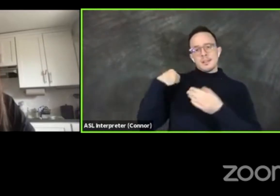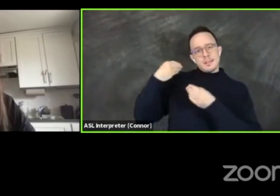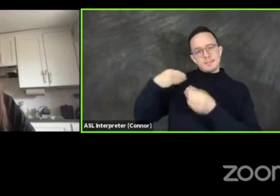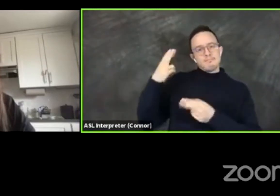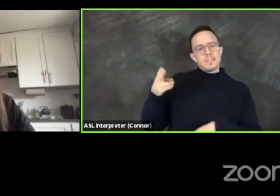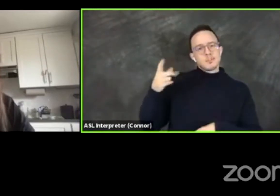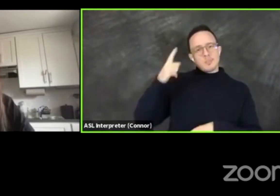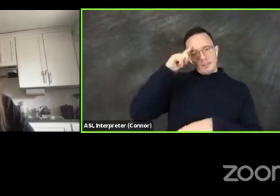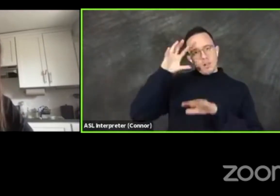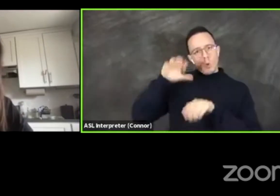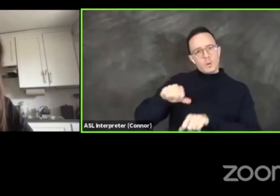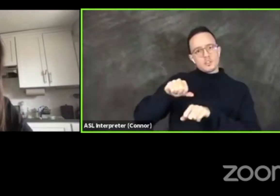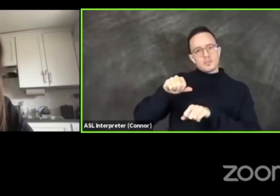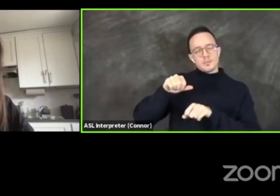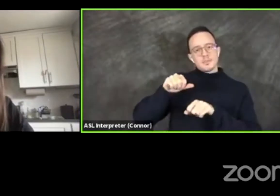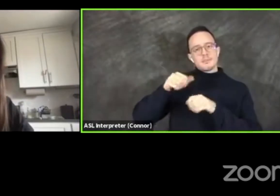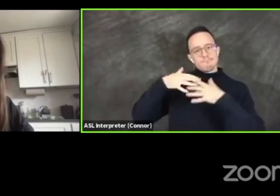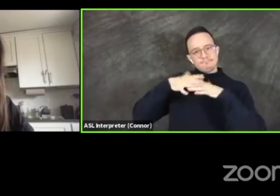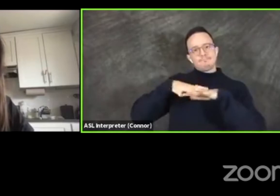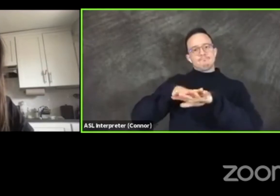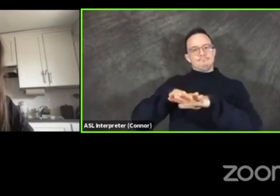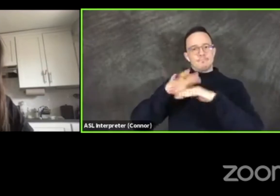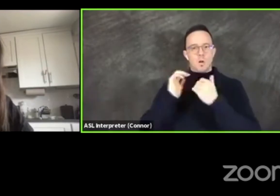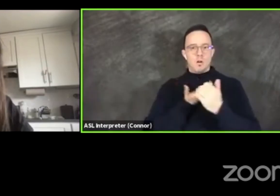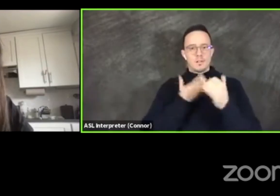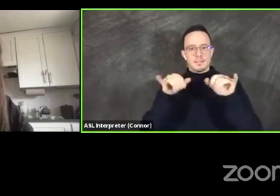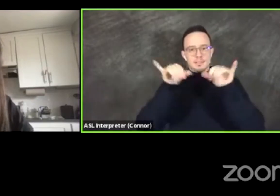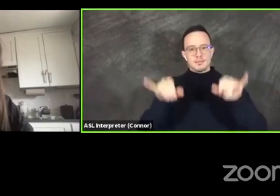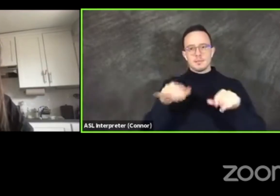STRUCTURES AND WAYS OF THINKING WE USE EVERYDAY. WE ARE USING EQUIPMENT